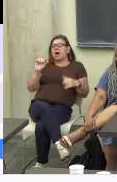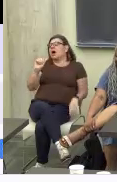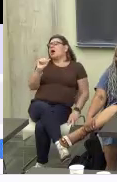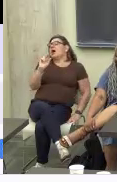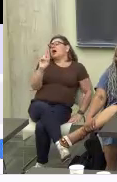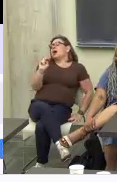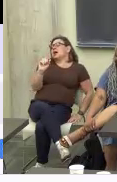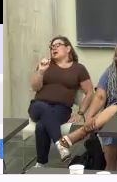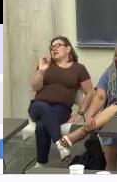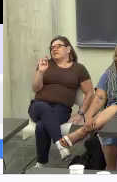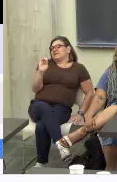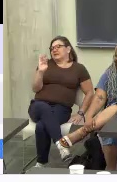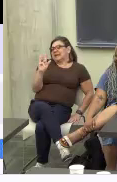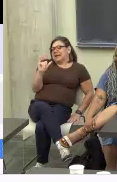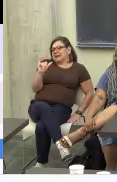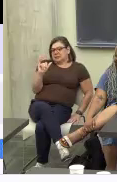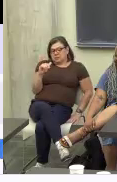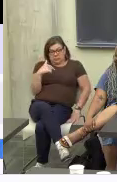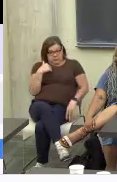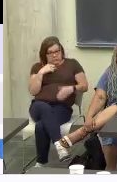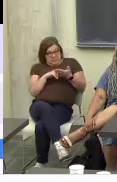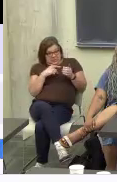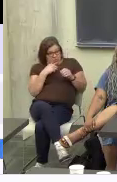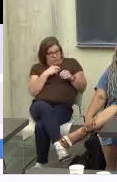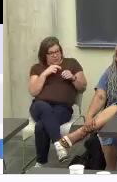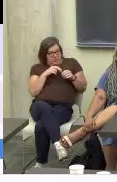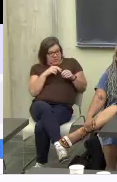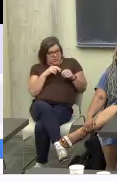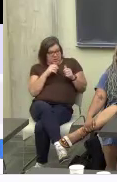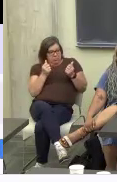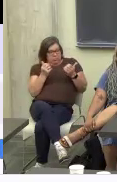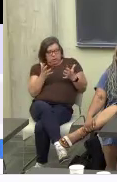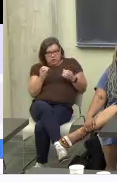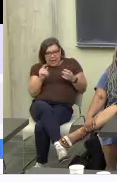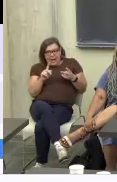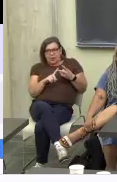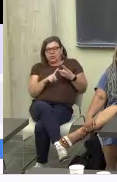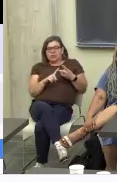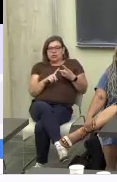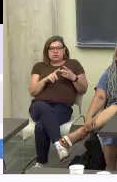unaffiliated like have we chosen to leave our jobs? Have we burnt out of our jobs? Have our jobs